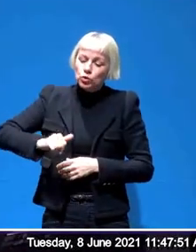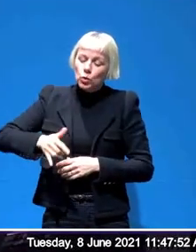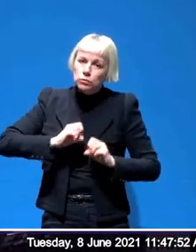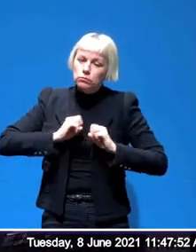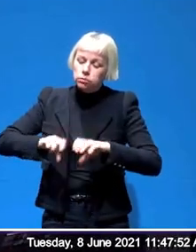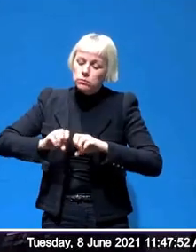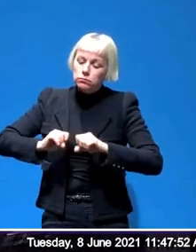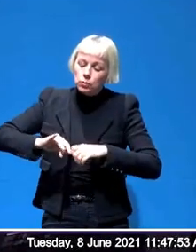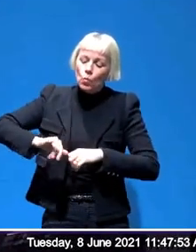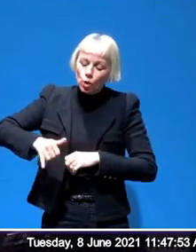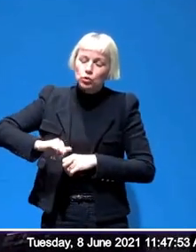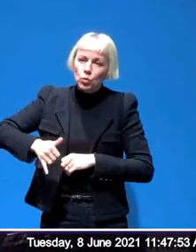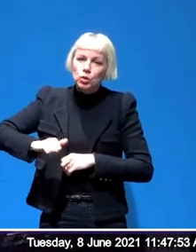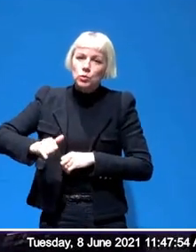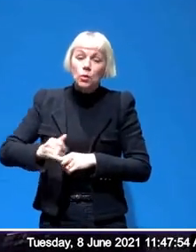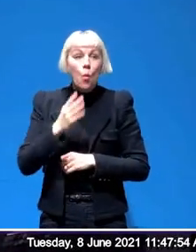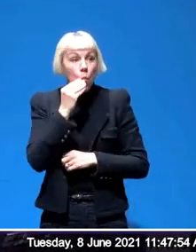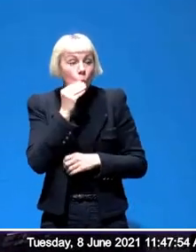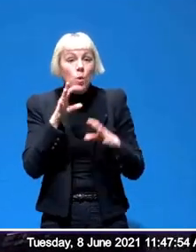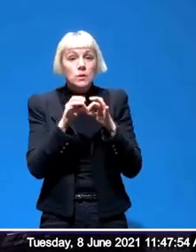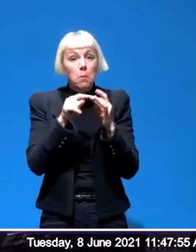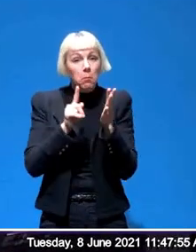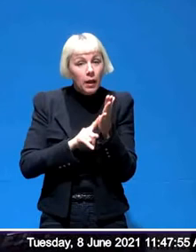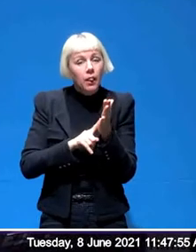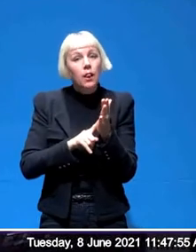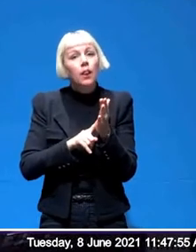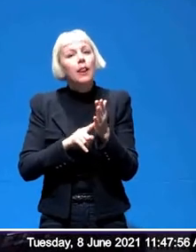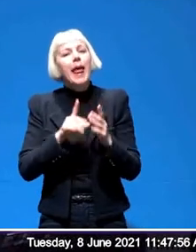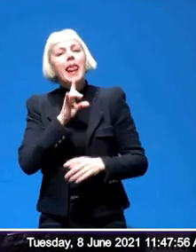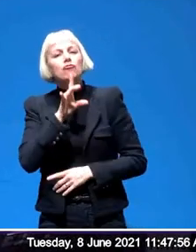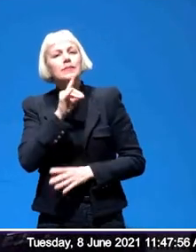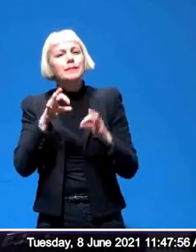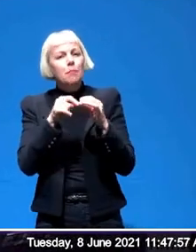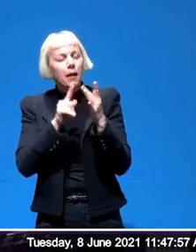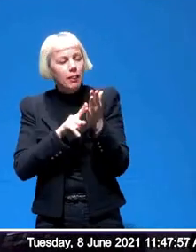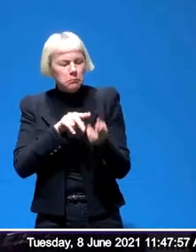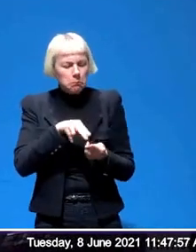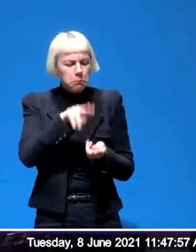Our water and electricity bills have increased markedly, as did our gas and grocery bills.